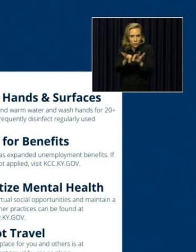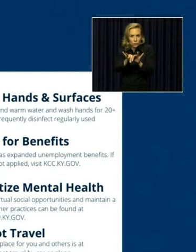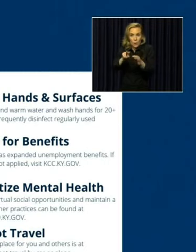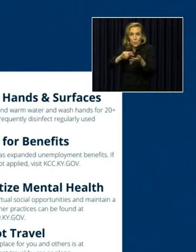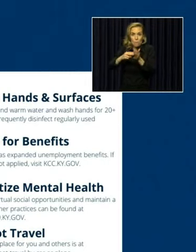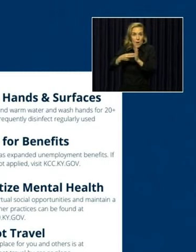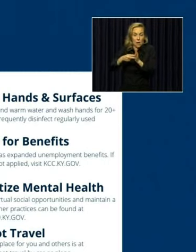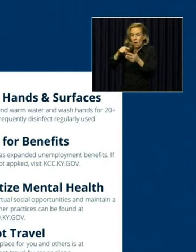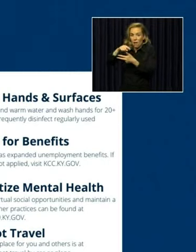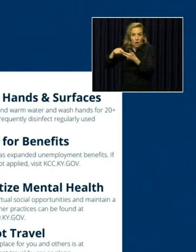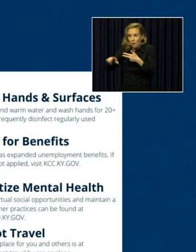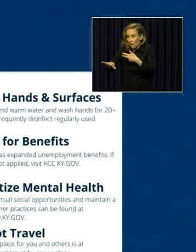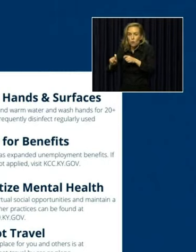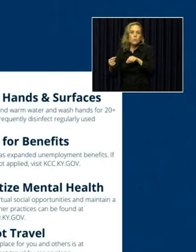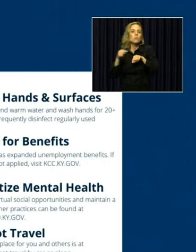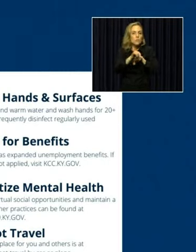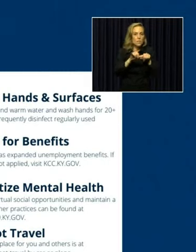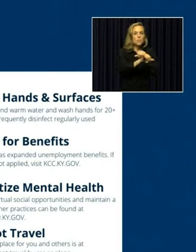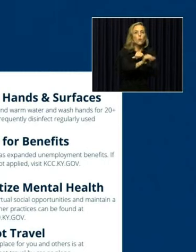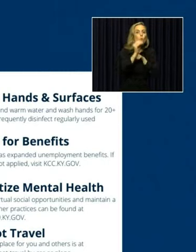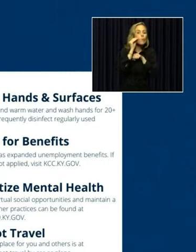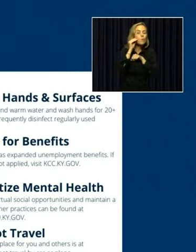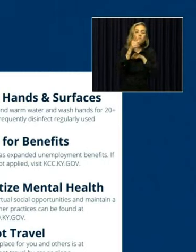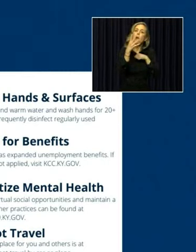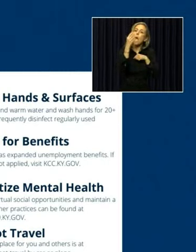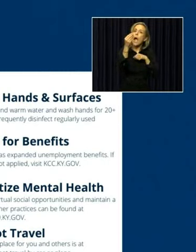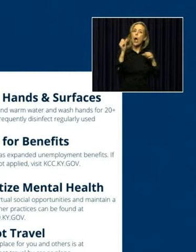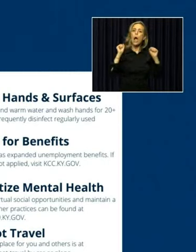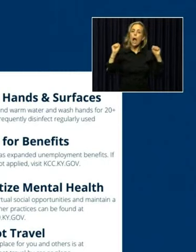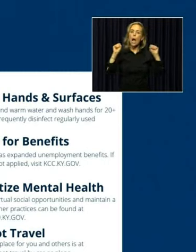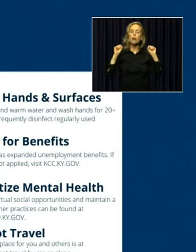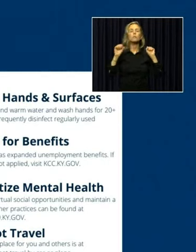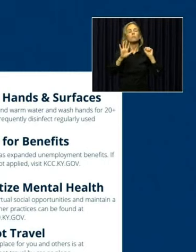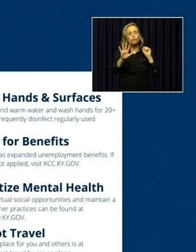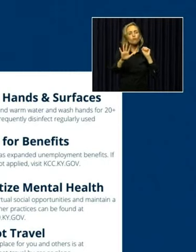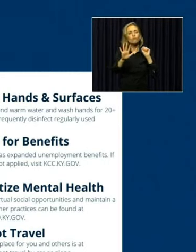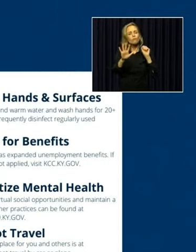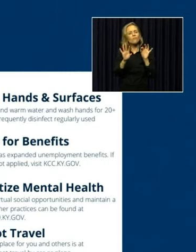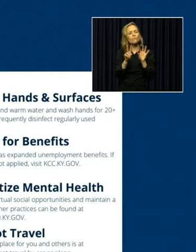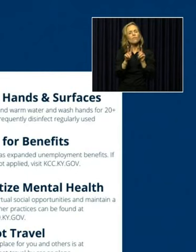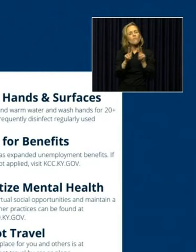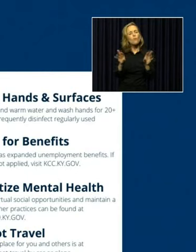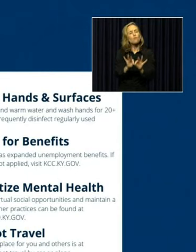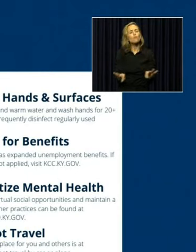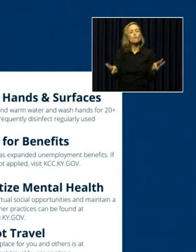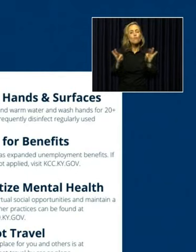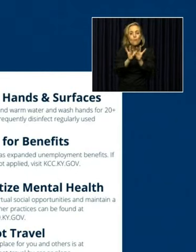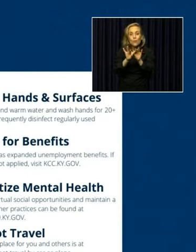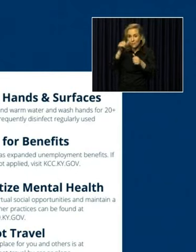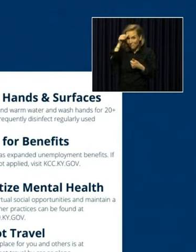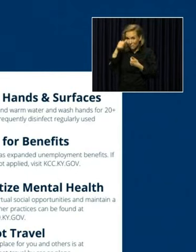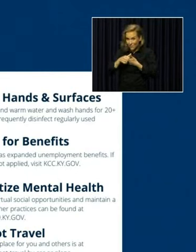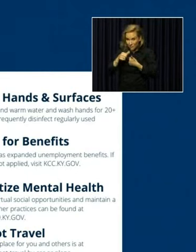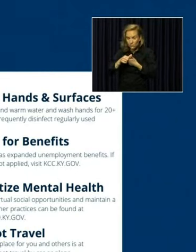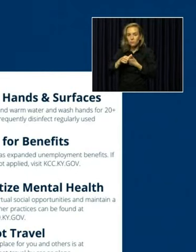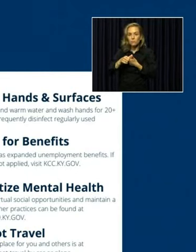VENUES THAT MIGHT CRED A CROWD, WILL BE, IT IS YOUR RESPONSIBILITY -- CREATE A CROWD, REMEMBER IT IS YOUR RESPONSIBILITY NOT TO CREATE